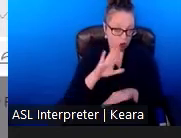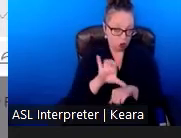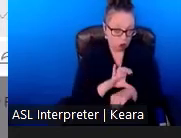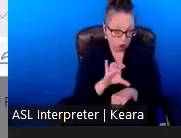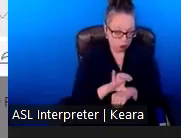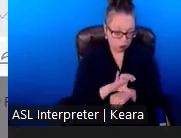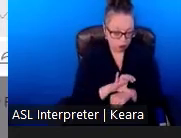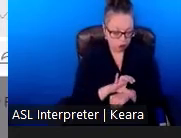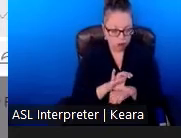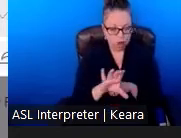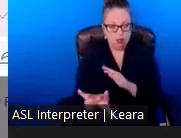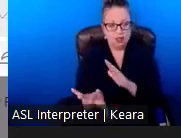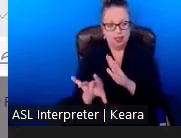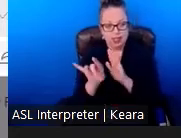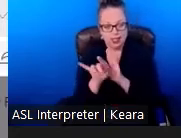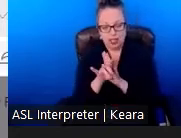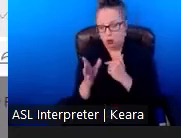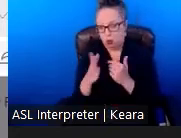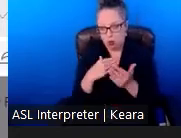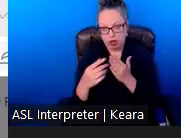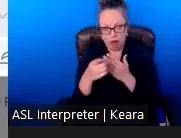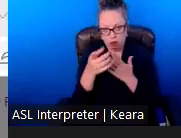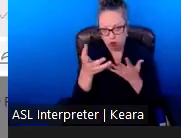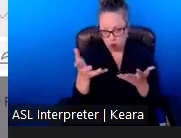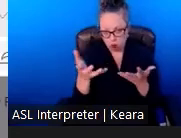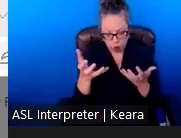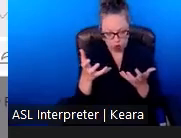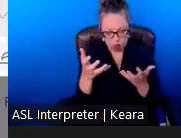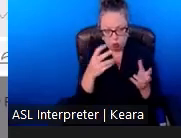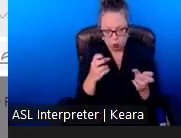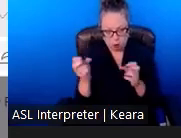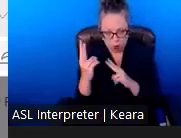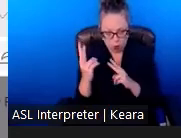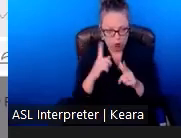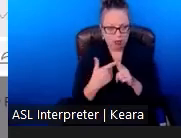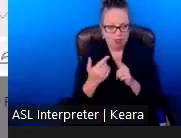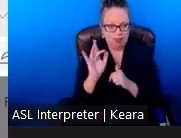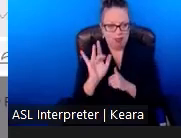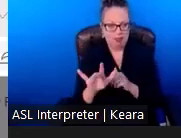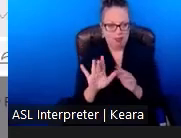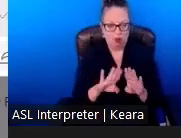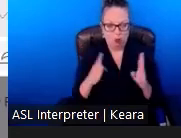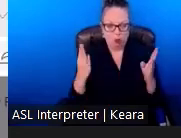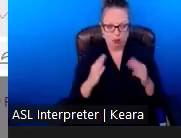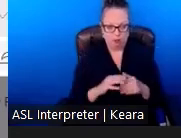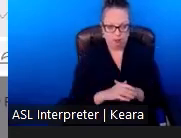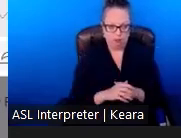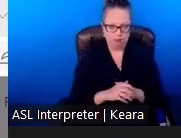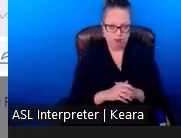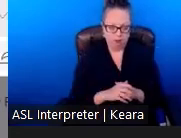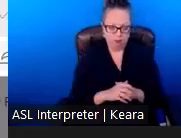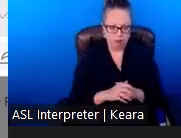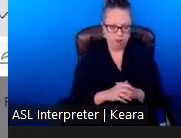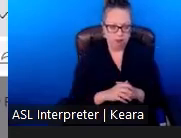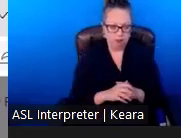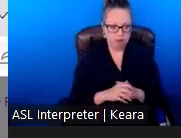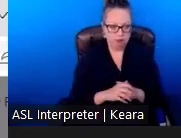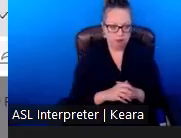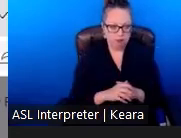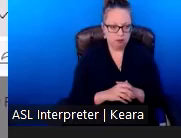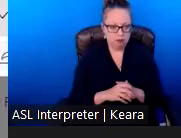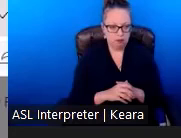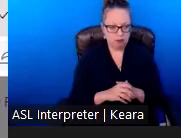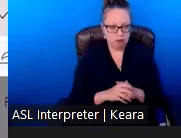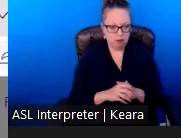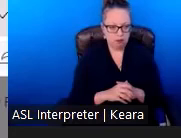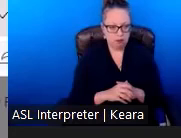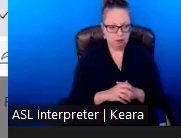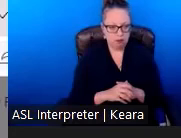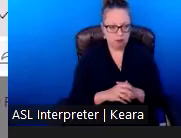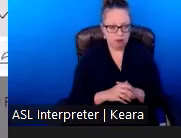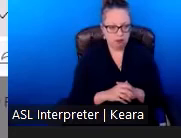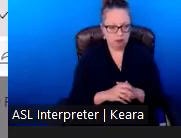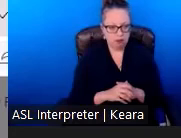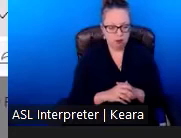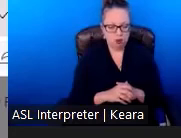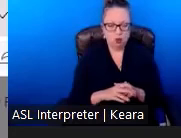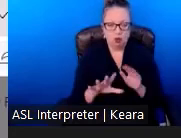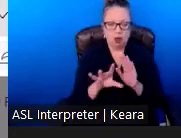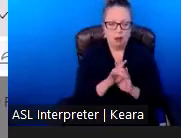select the desired files, then click Open. I have selected two image files and a video